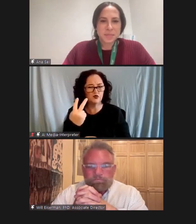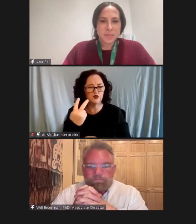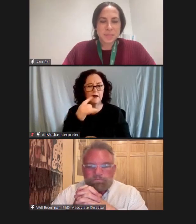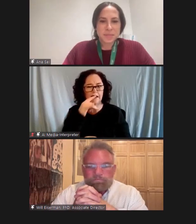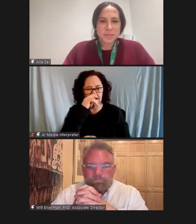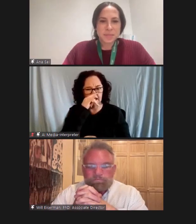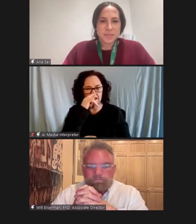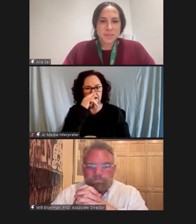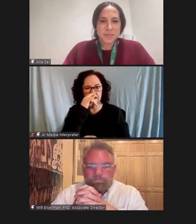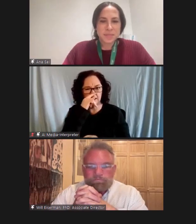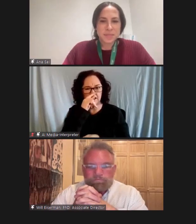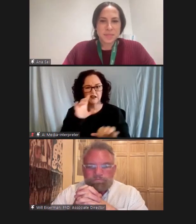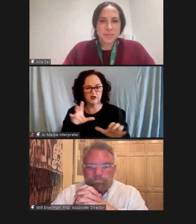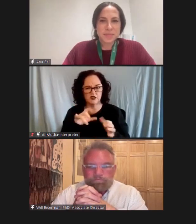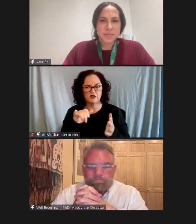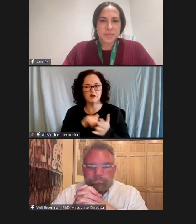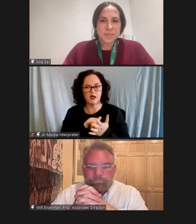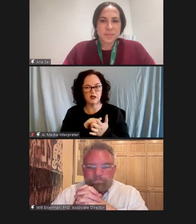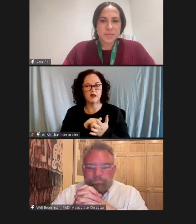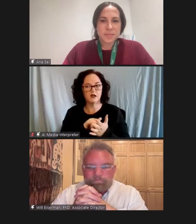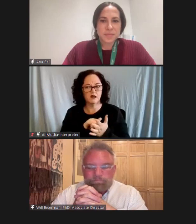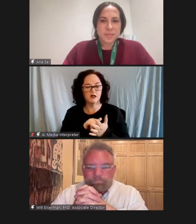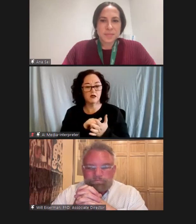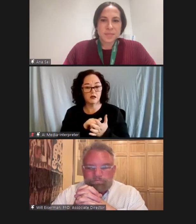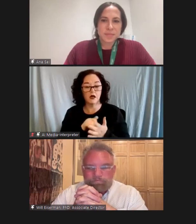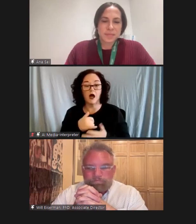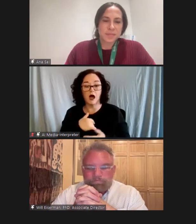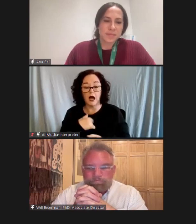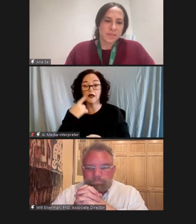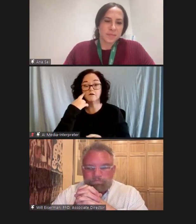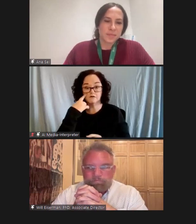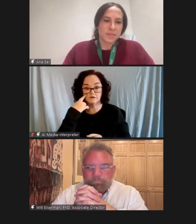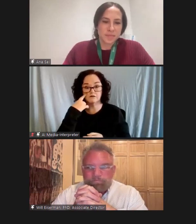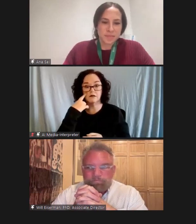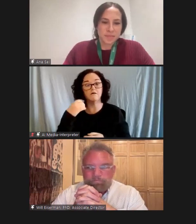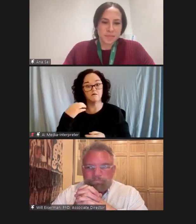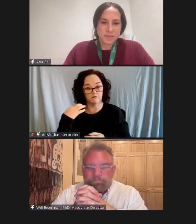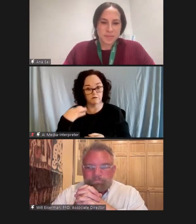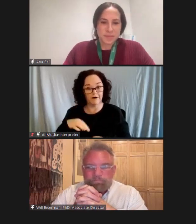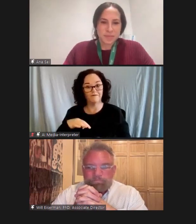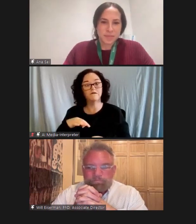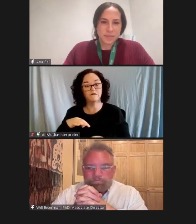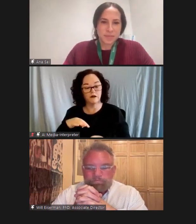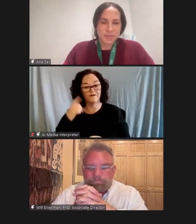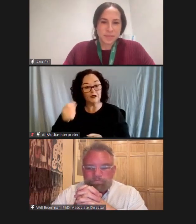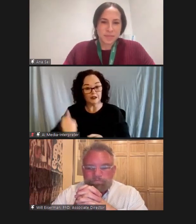and I've seen a benefit in each of them